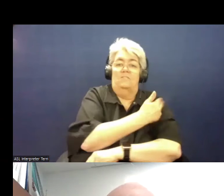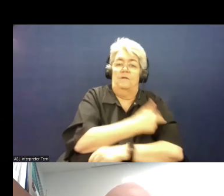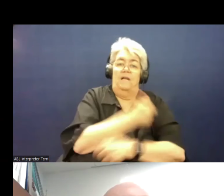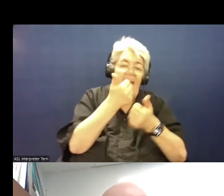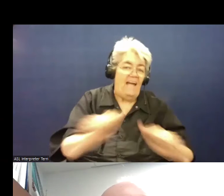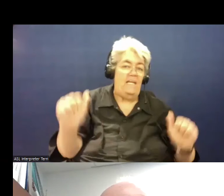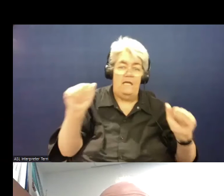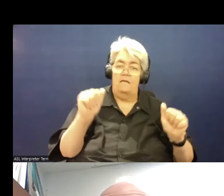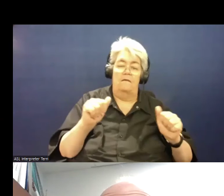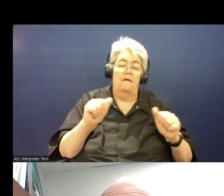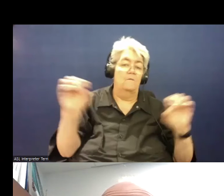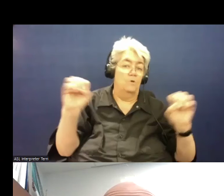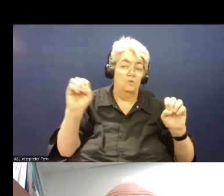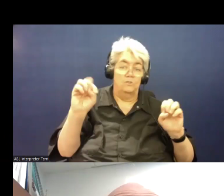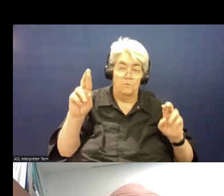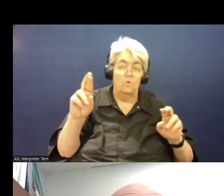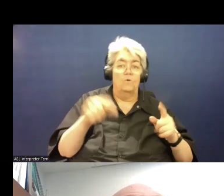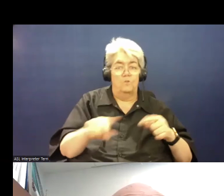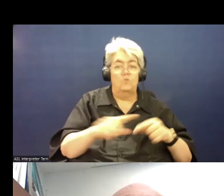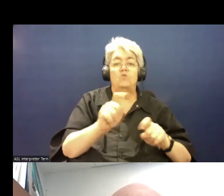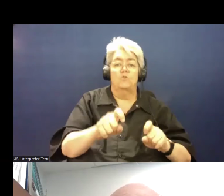THEY MAY GO TO REALLY IMPORTANT AREA.